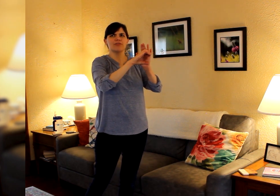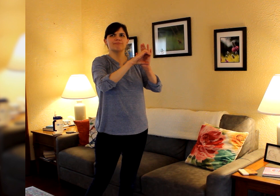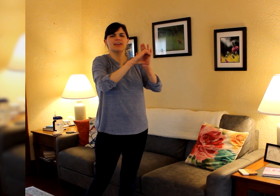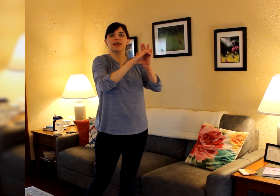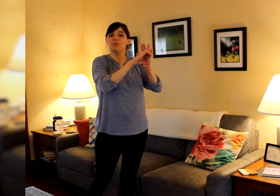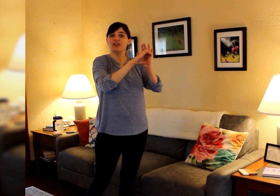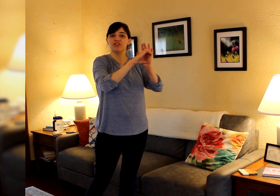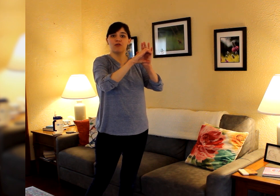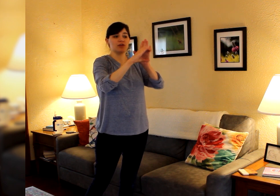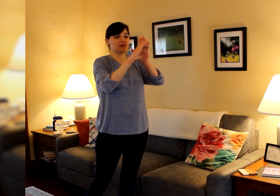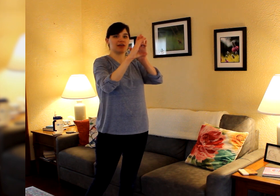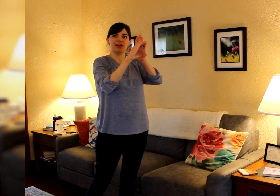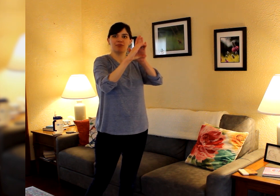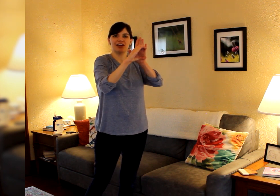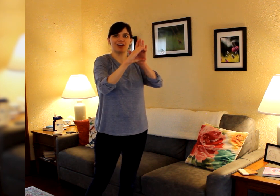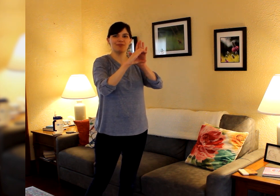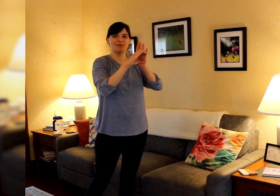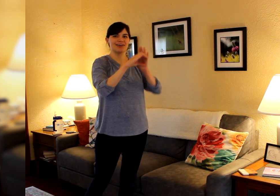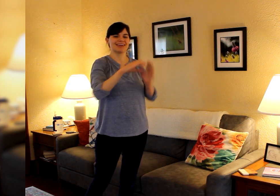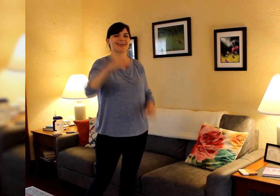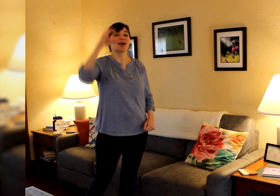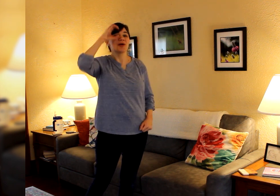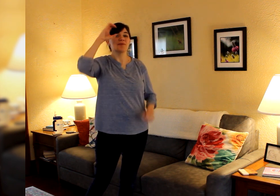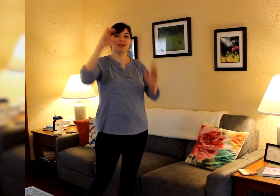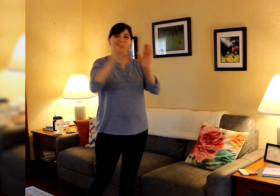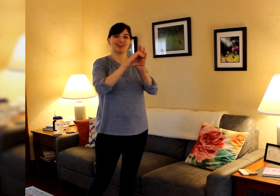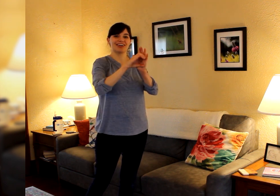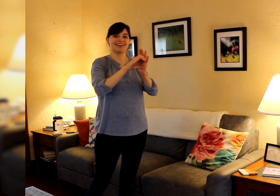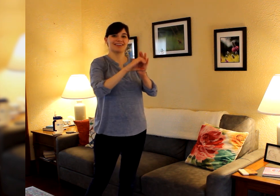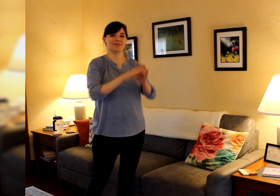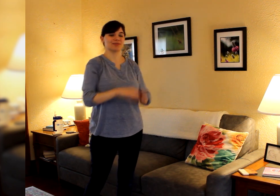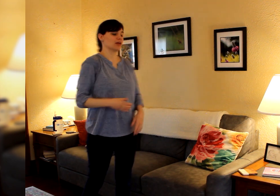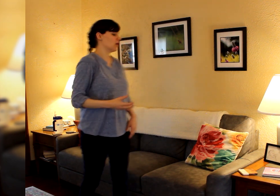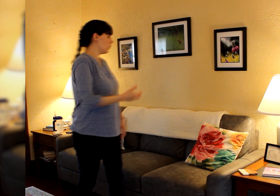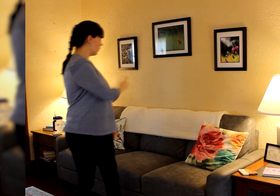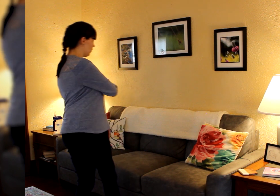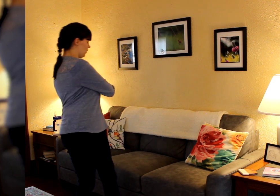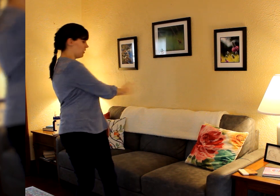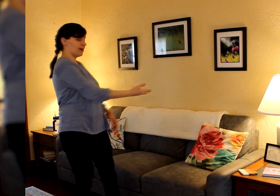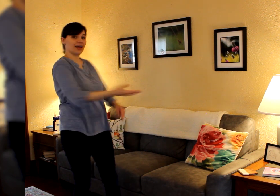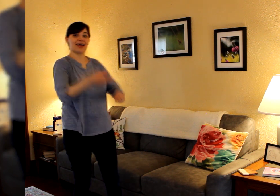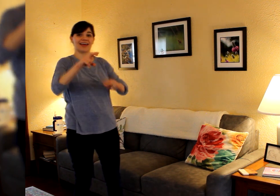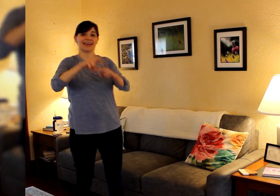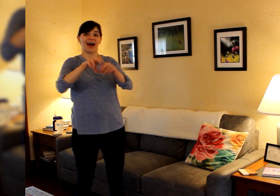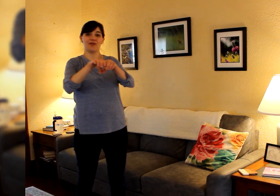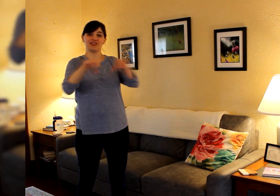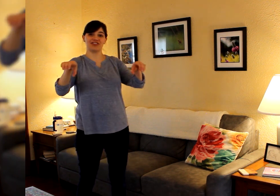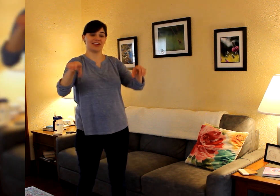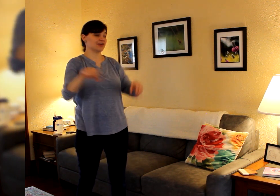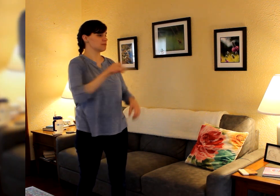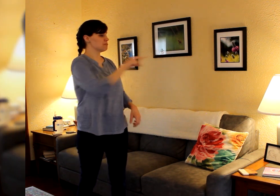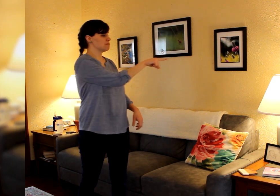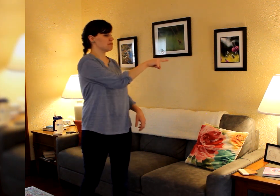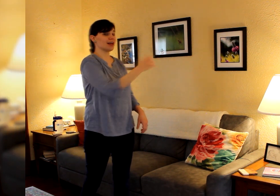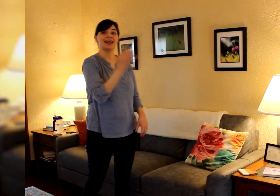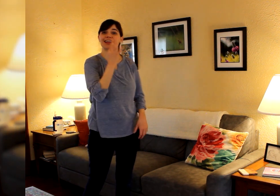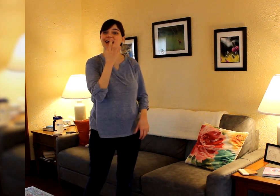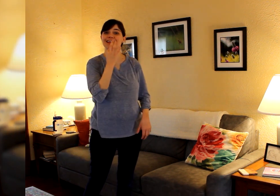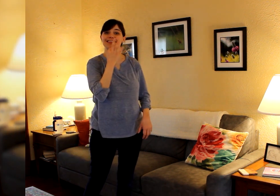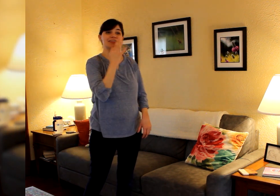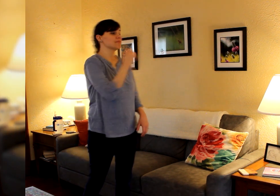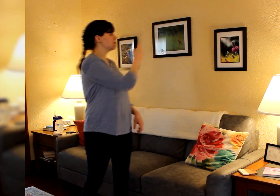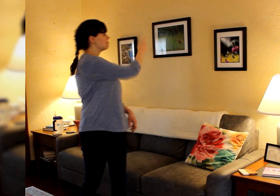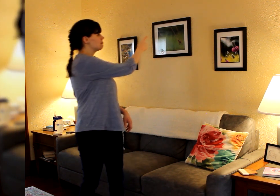taking a picture of what you see and putting it on paper: picture. Couch. Light.